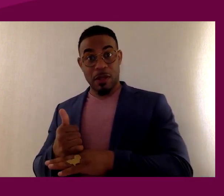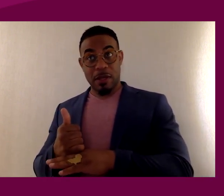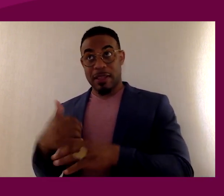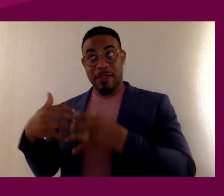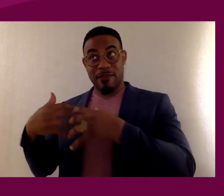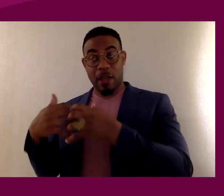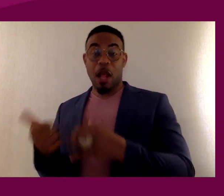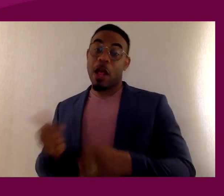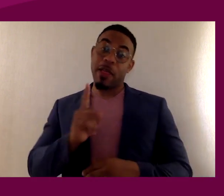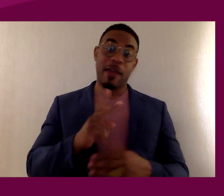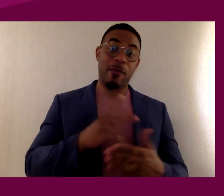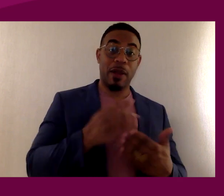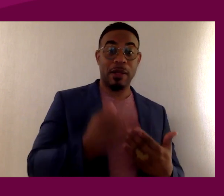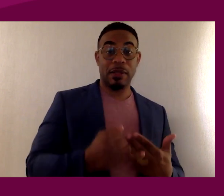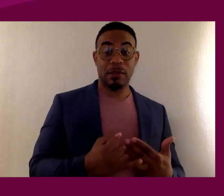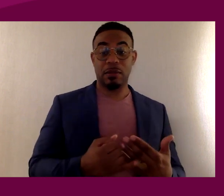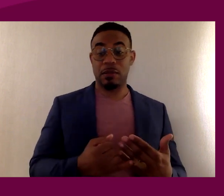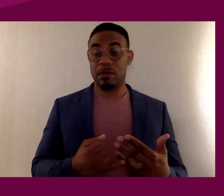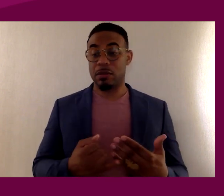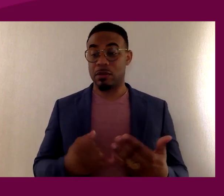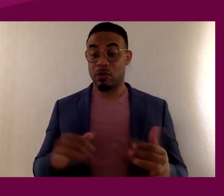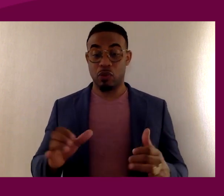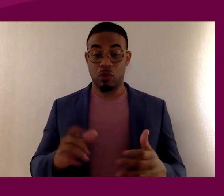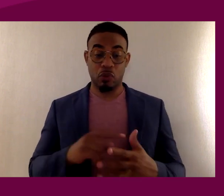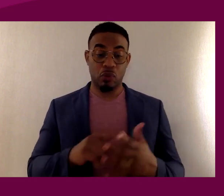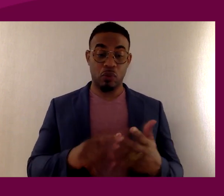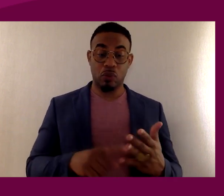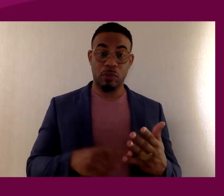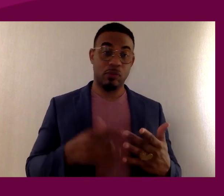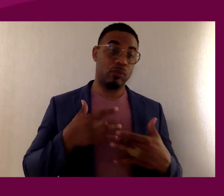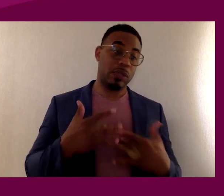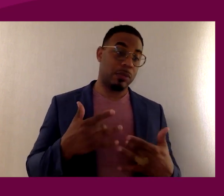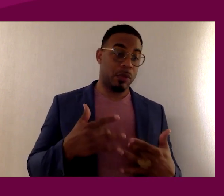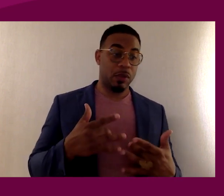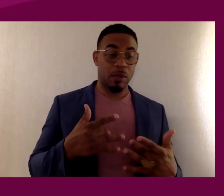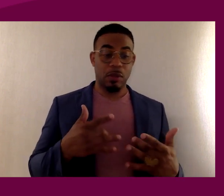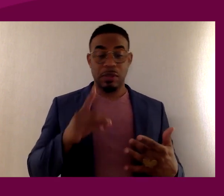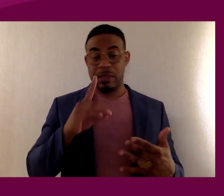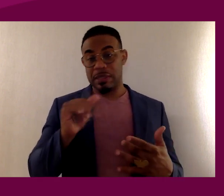Half the project was setting up this wheelchair factory. The other half of the project was doing